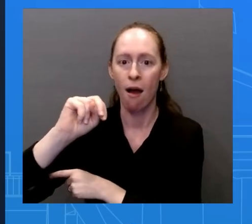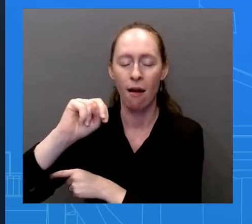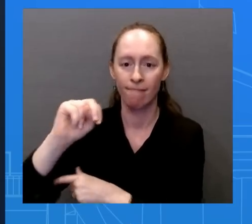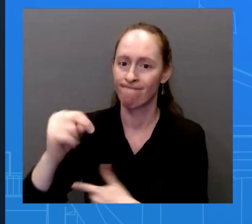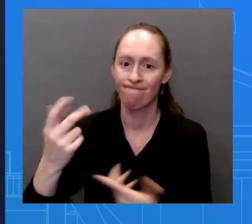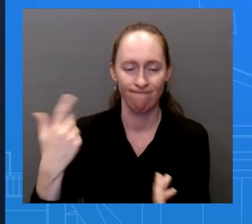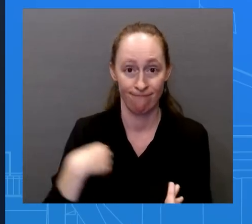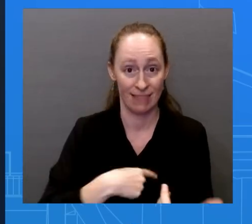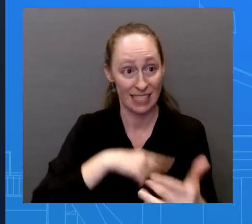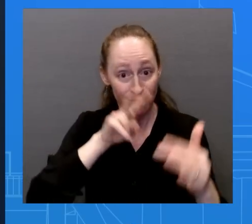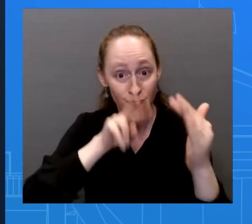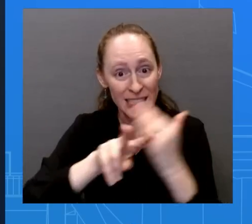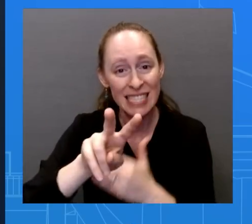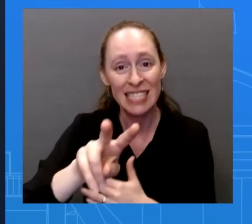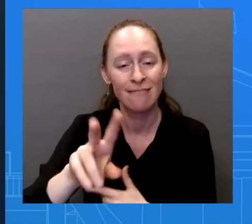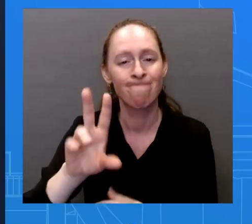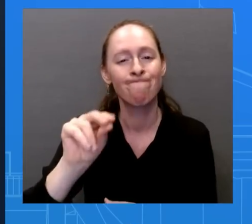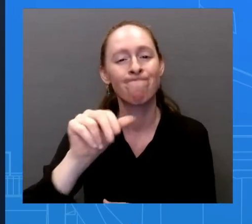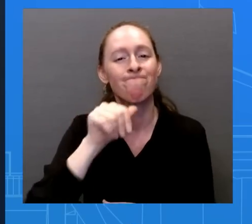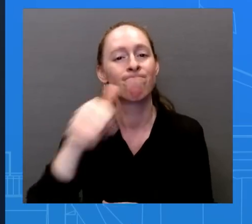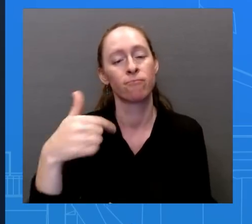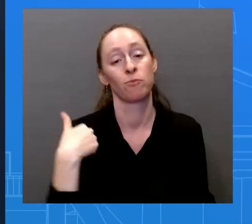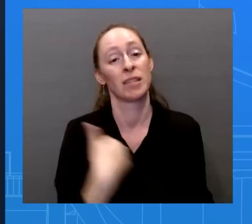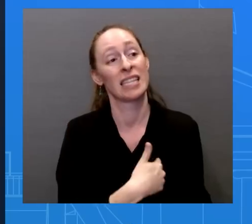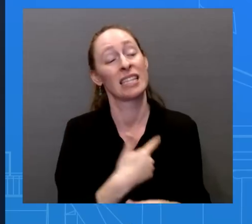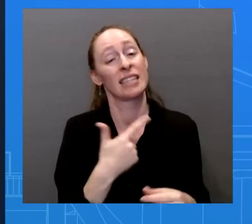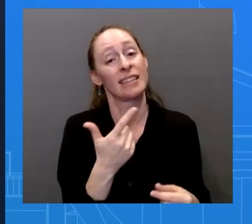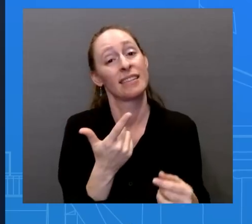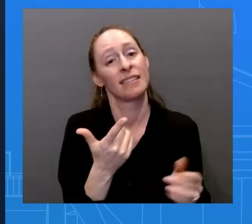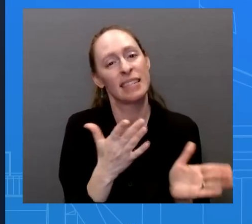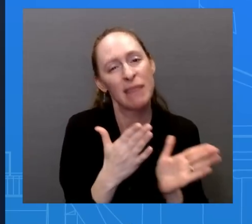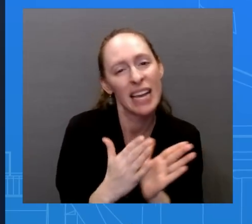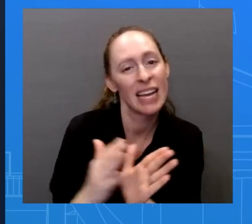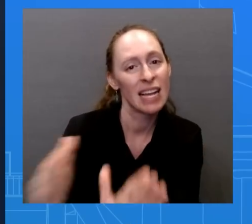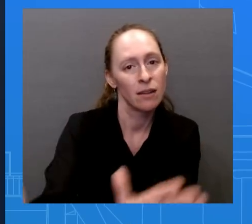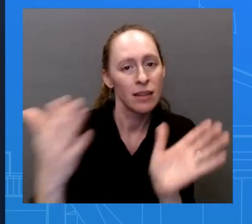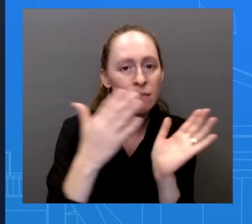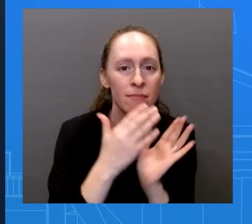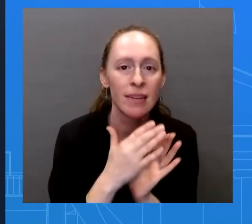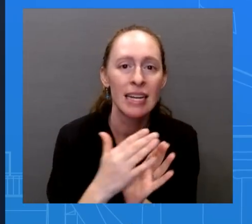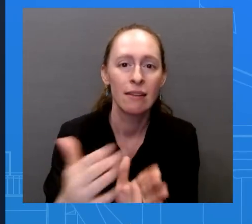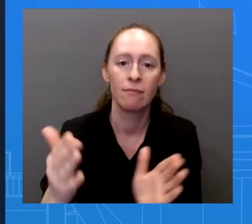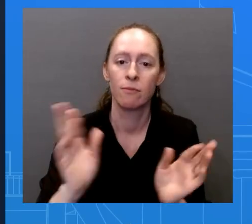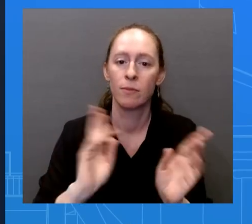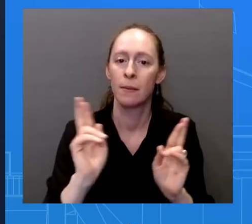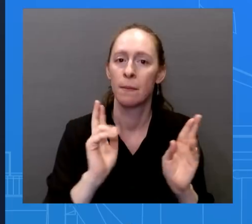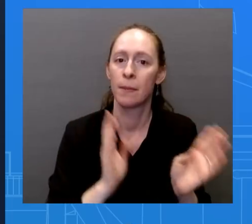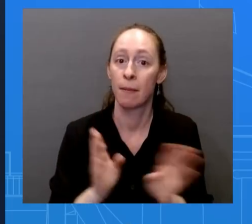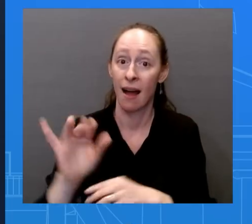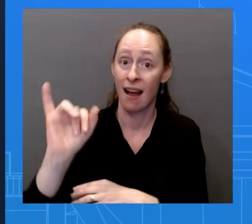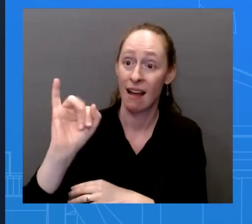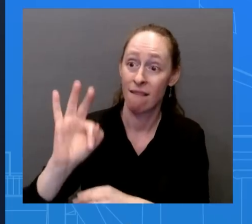to be ready should Mother Nature throw us a true curveball like what we saw last winter. Ms. Jean-Pierre: Go ahead, Tyler and then Karen